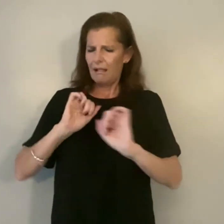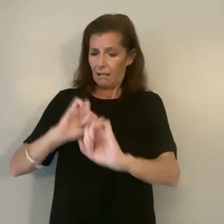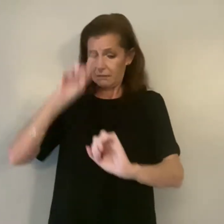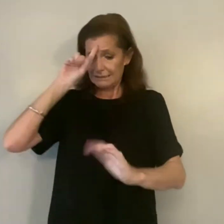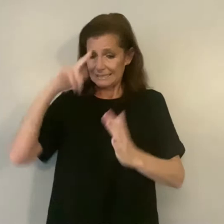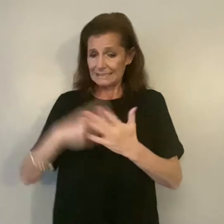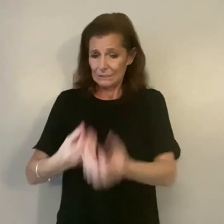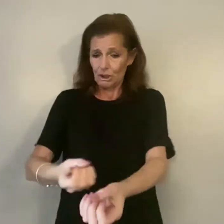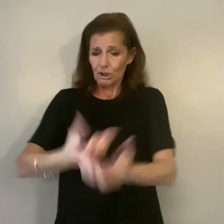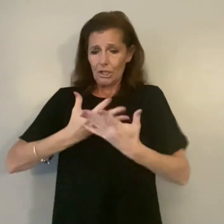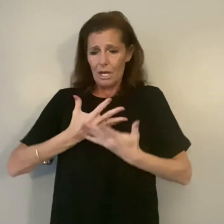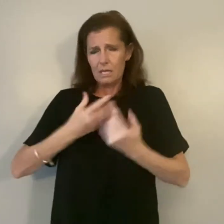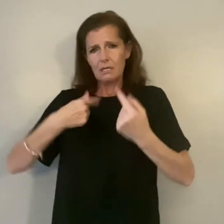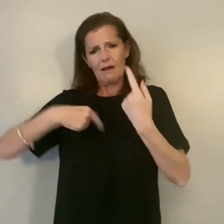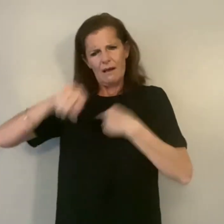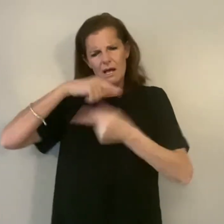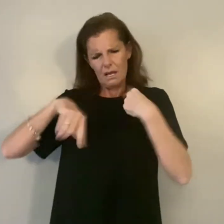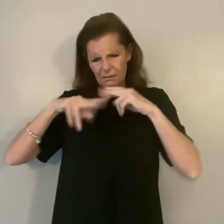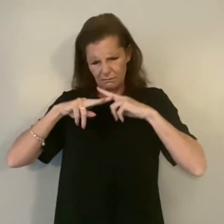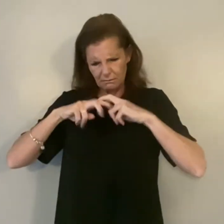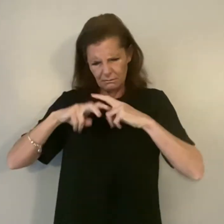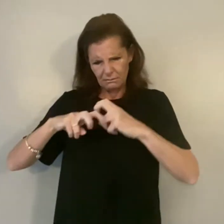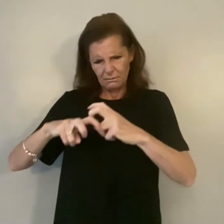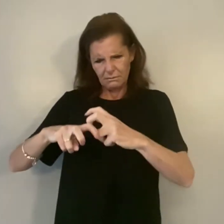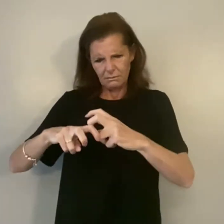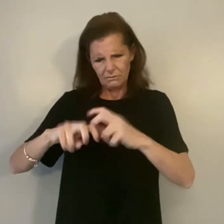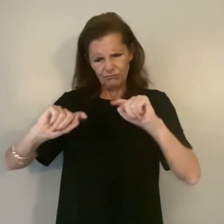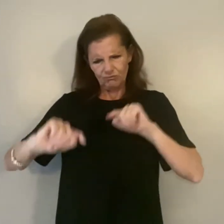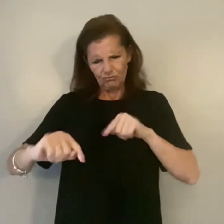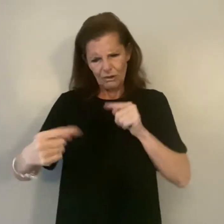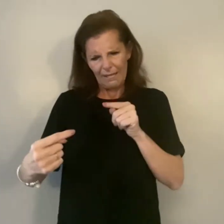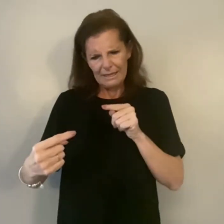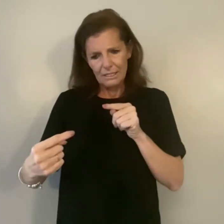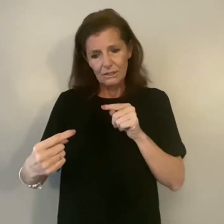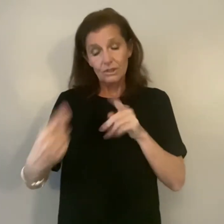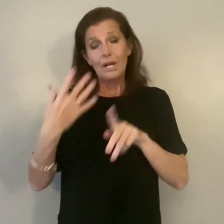those decisions, analyze the challenge and to support the executive team.